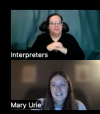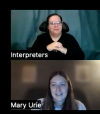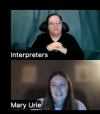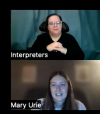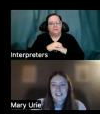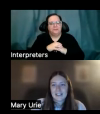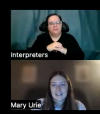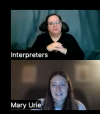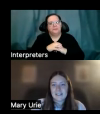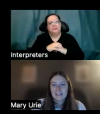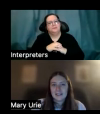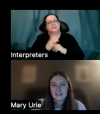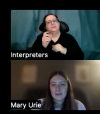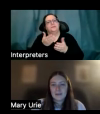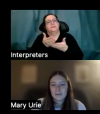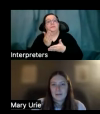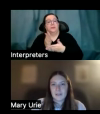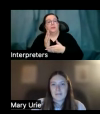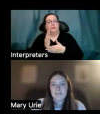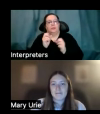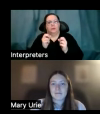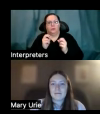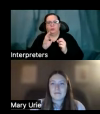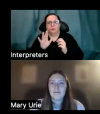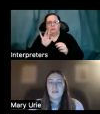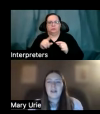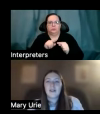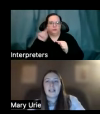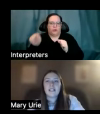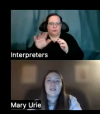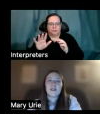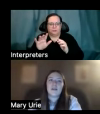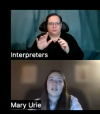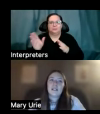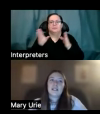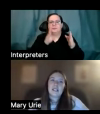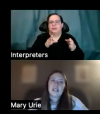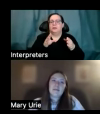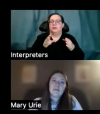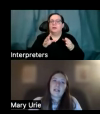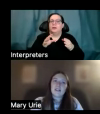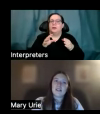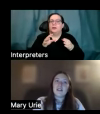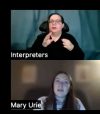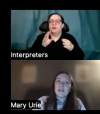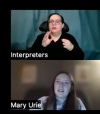All righty. Oh, too far. Okay, so I'm just a little bit of